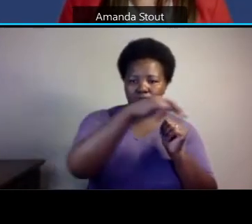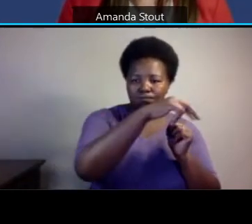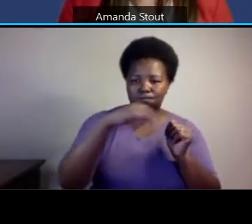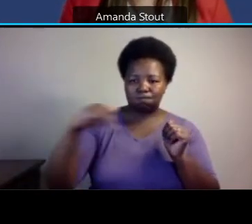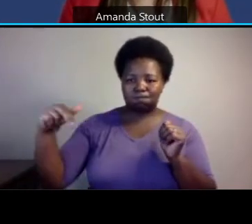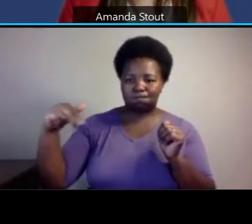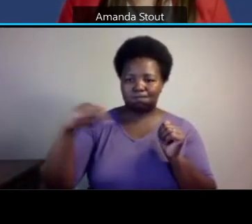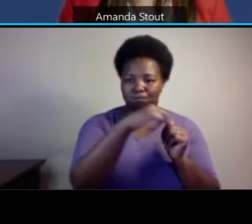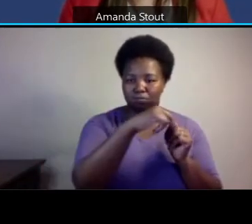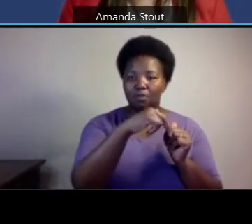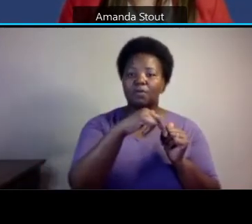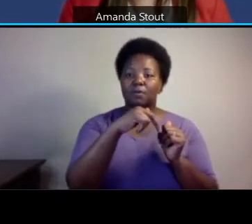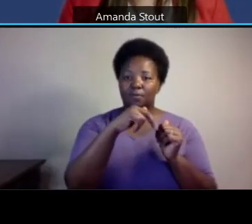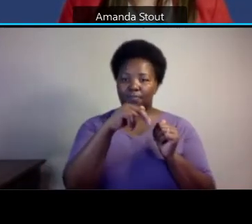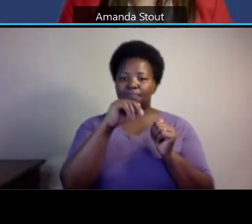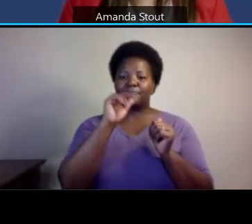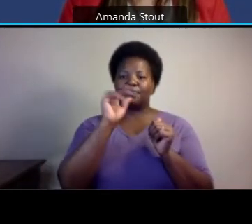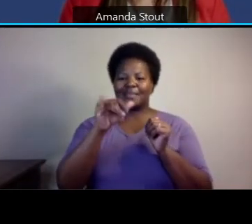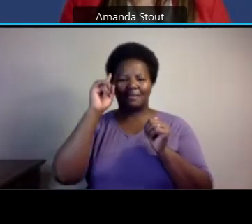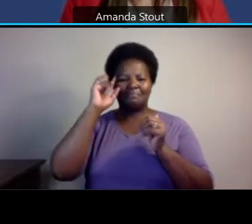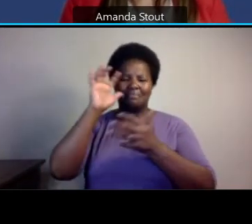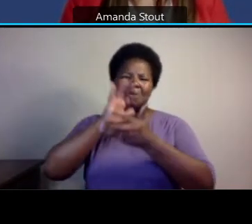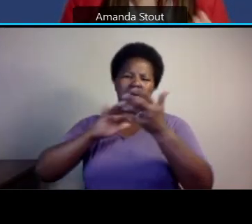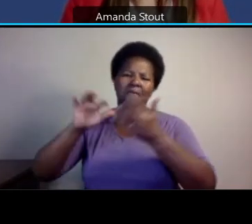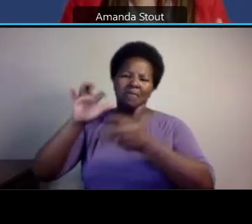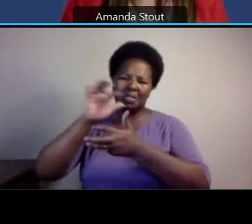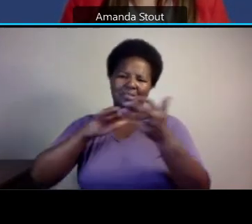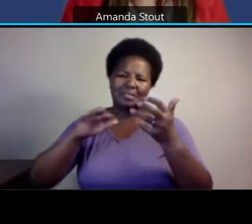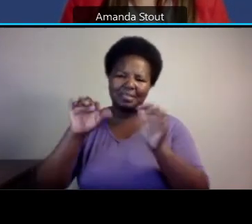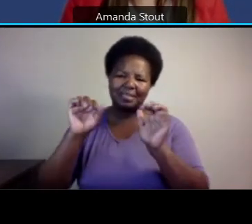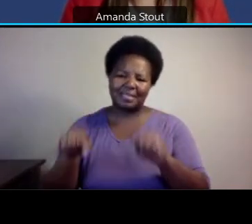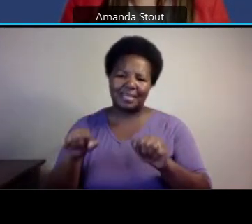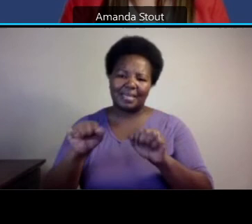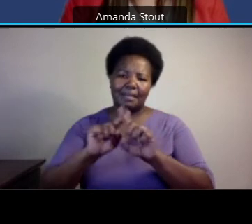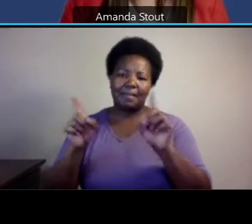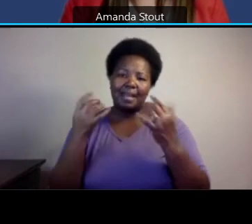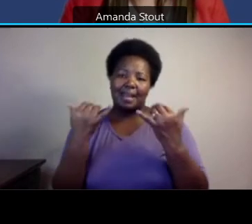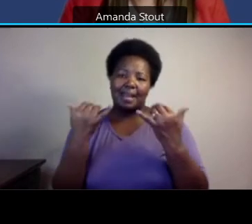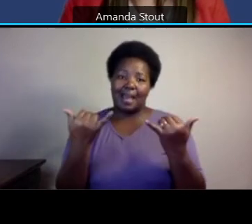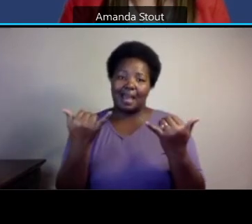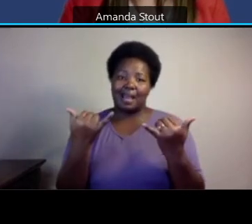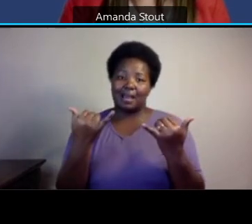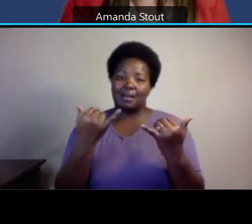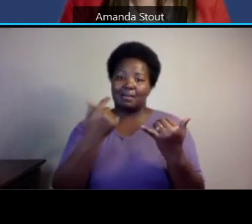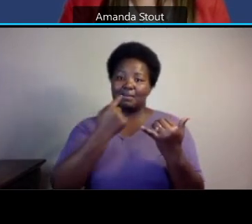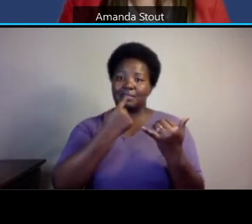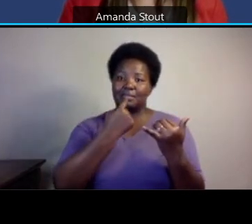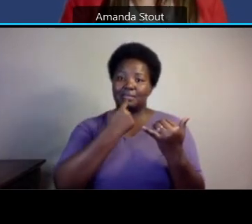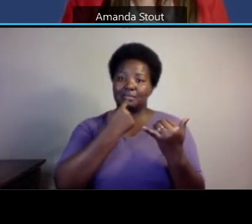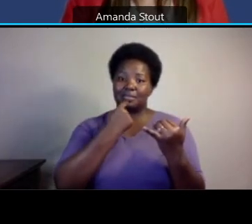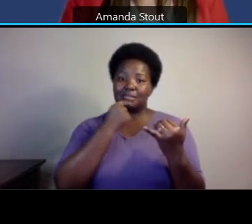uh kind of a confusing intersection so my squaring up this intersection uh we still needed to add